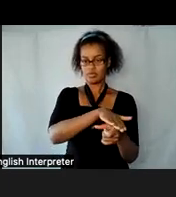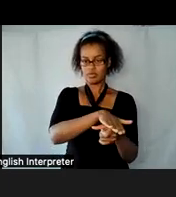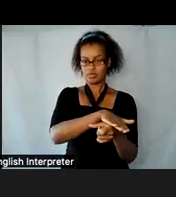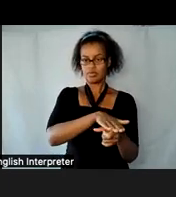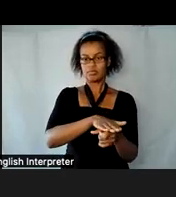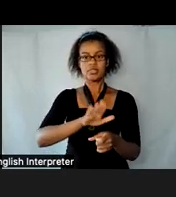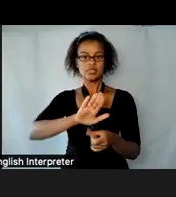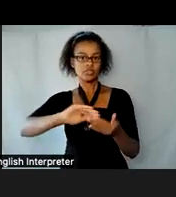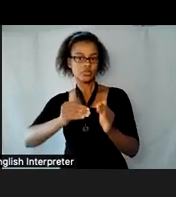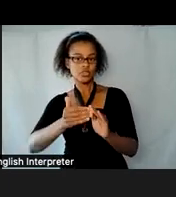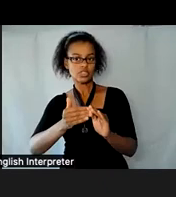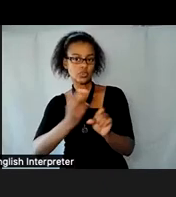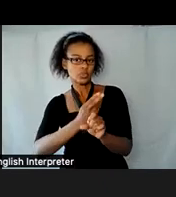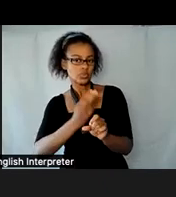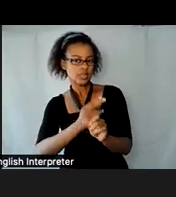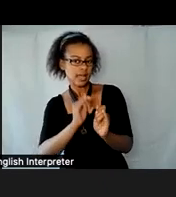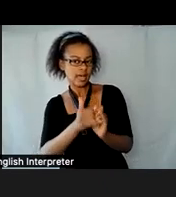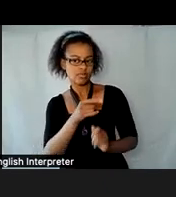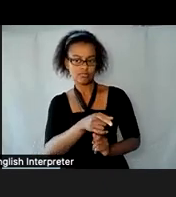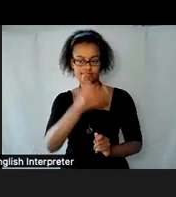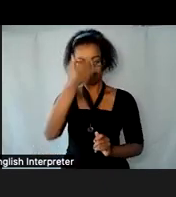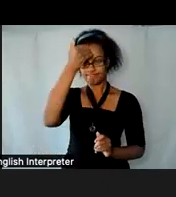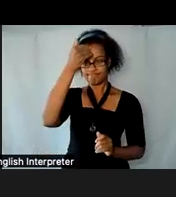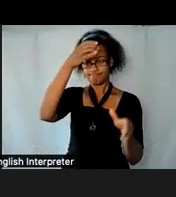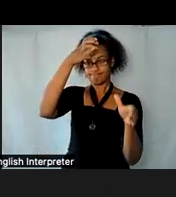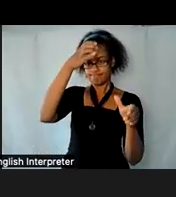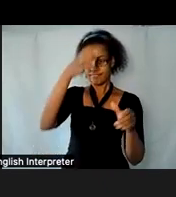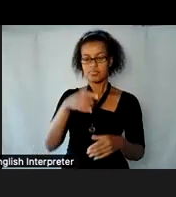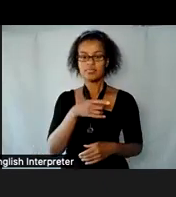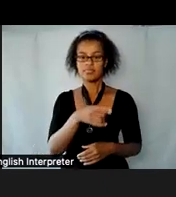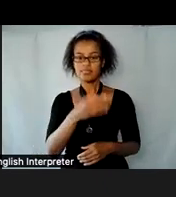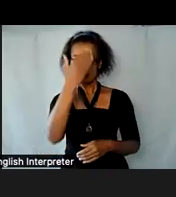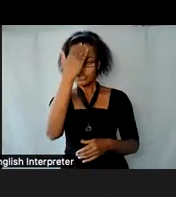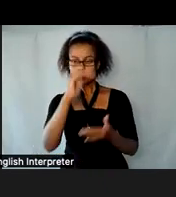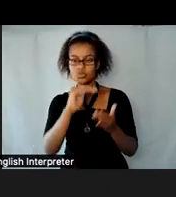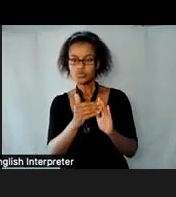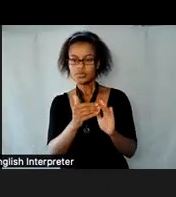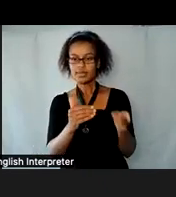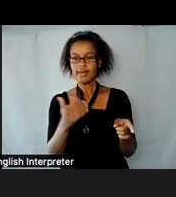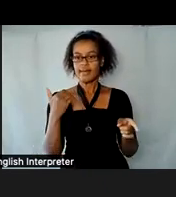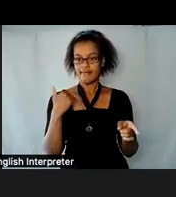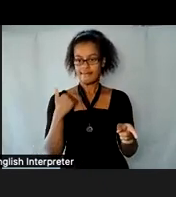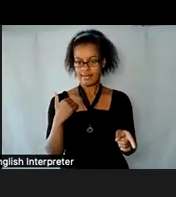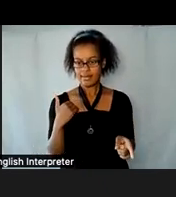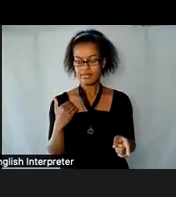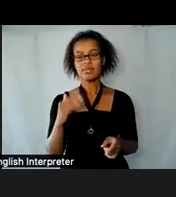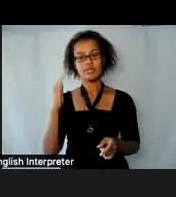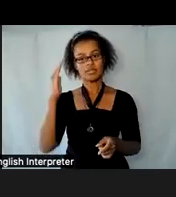They know what assets the community has and they understand the barriers residents space.